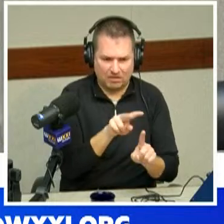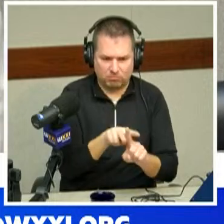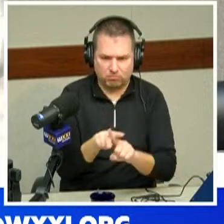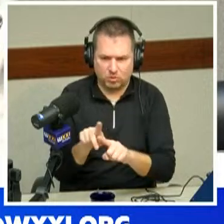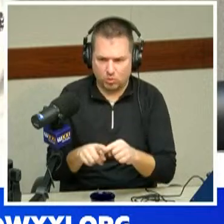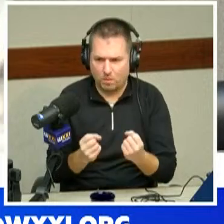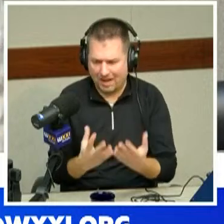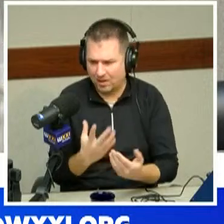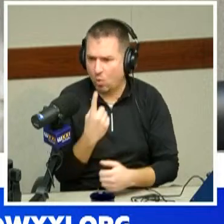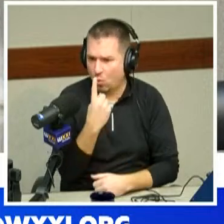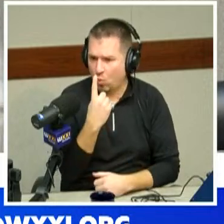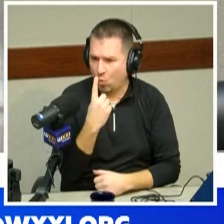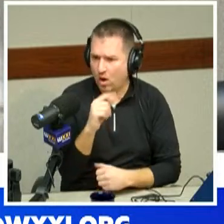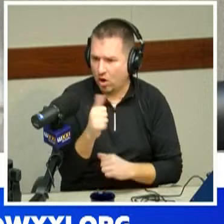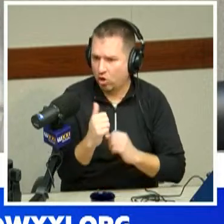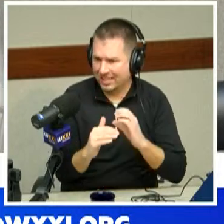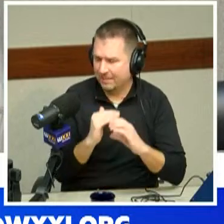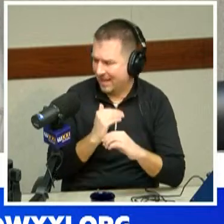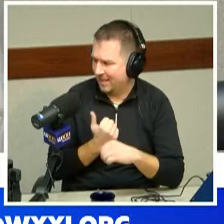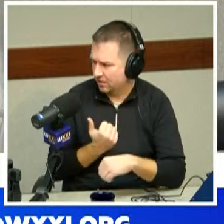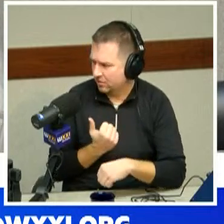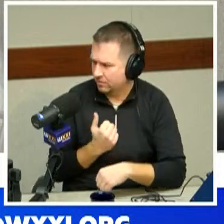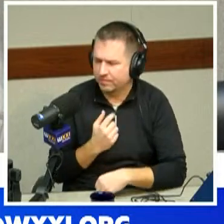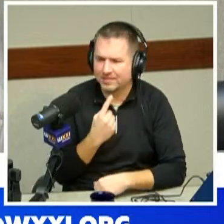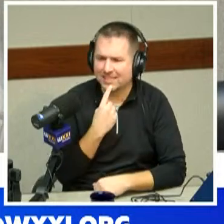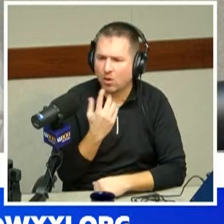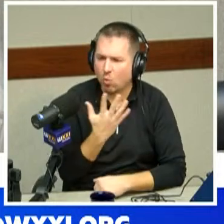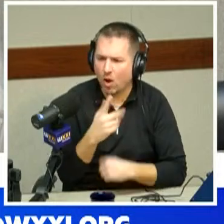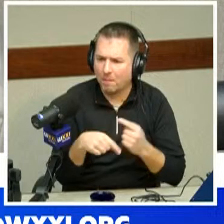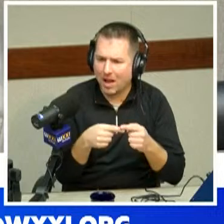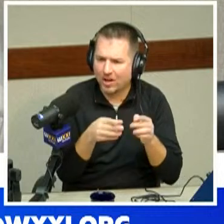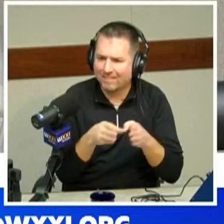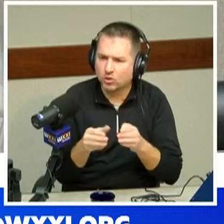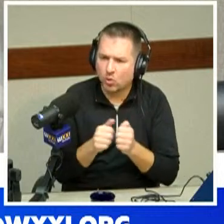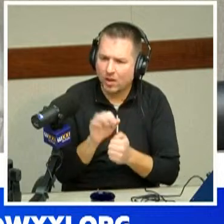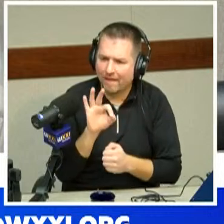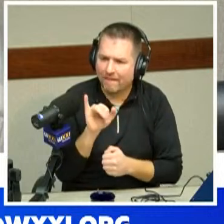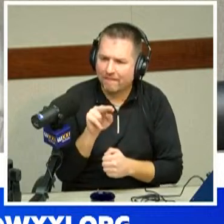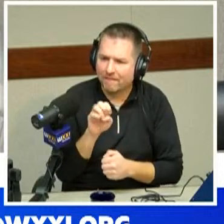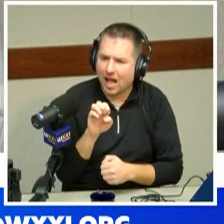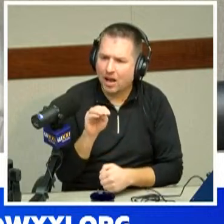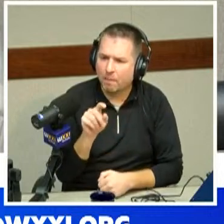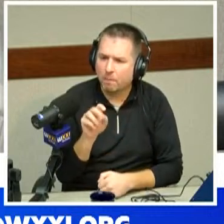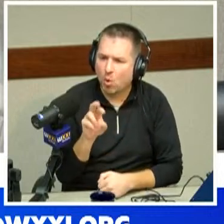another email from Cy uh what about individuals with fine motor skills disabilities or who might